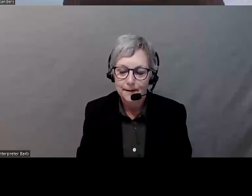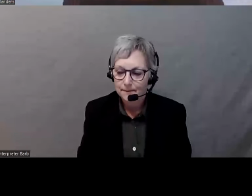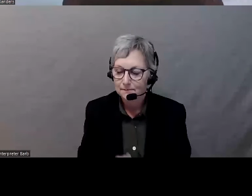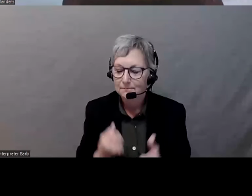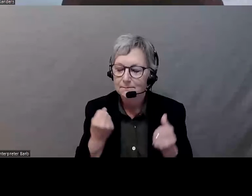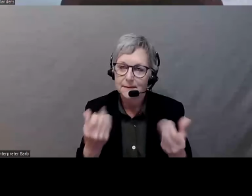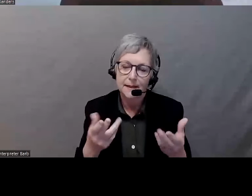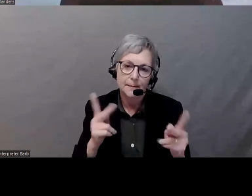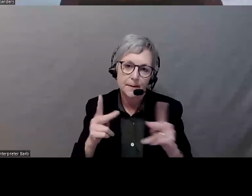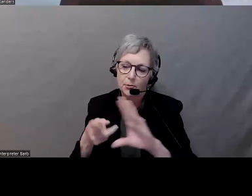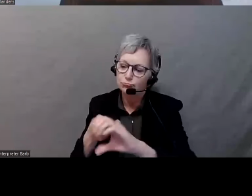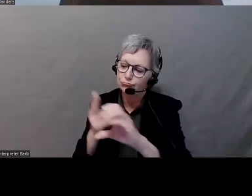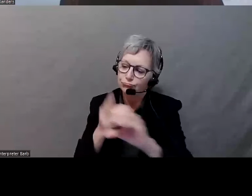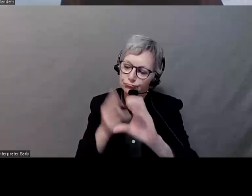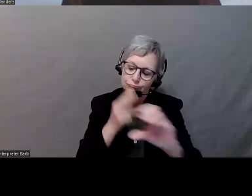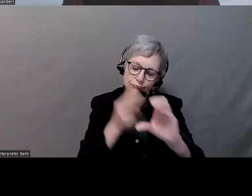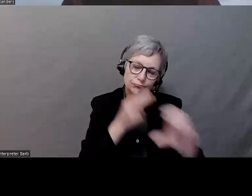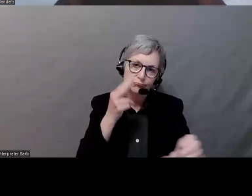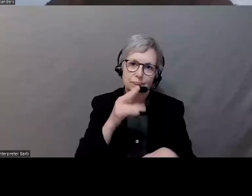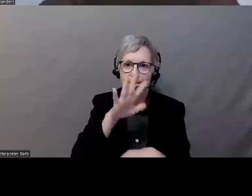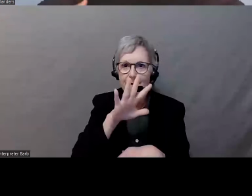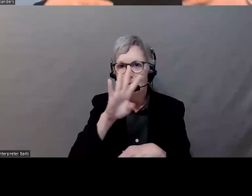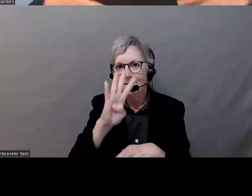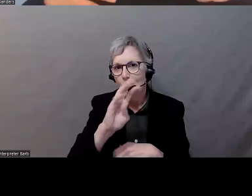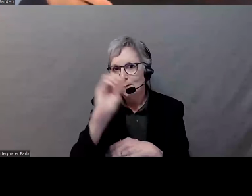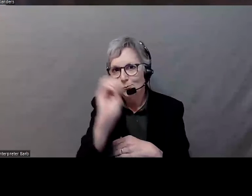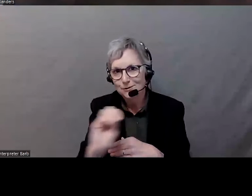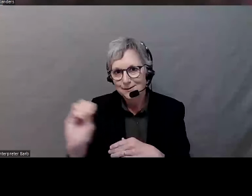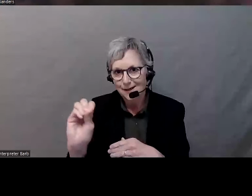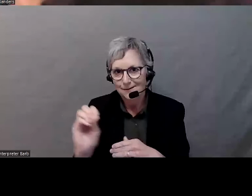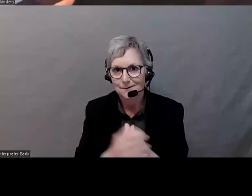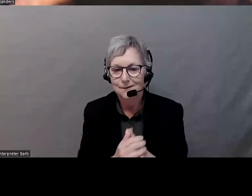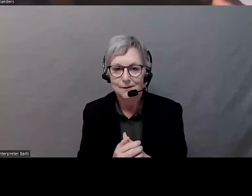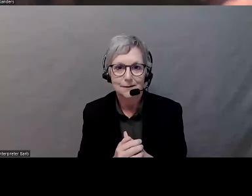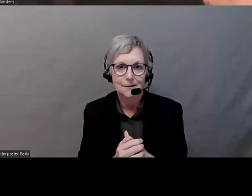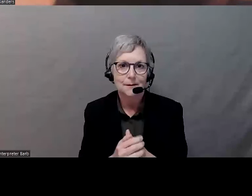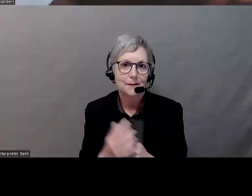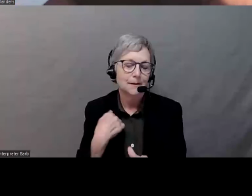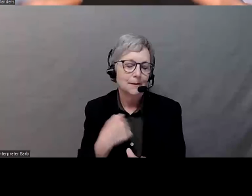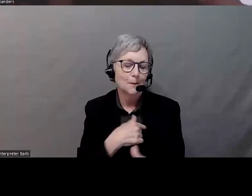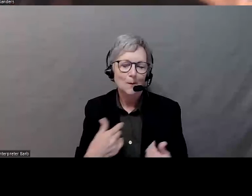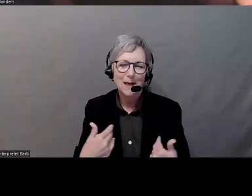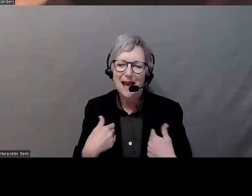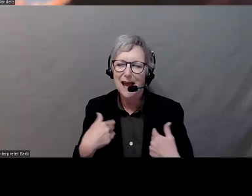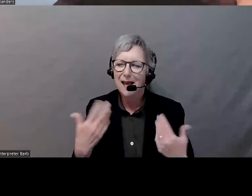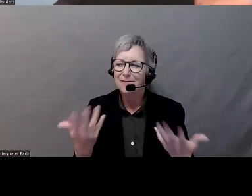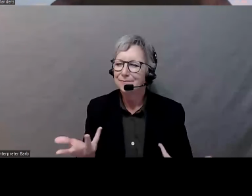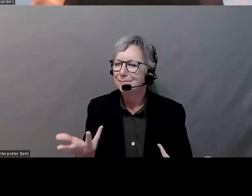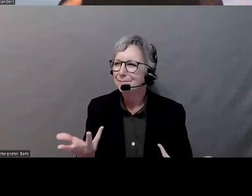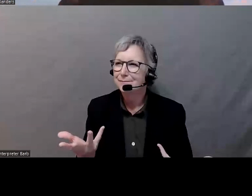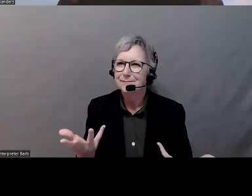54%. WE HAD THIS SILO -- SILOS GROWING AND BUILDING